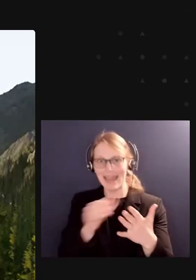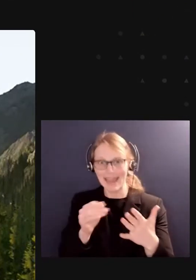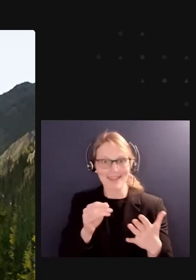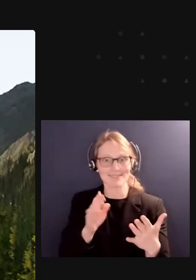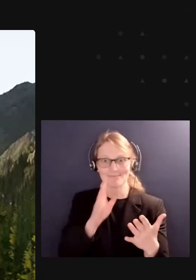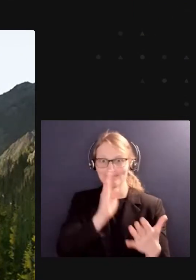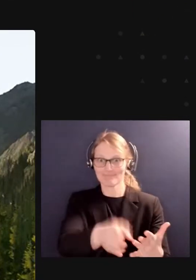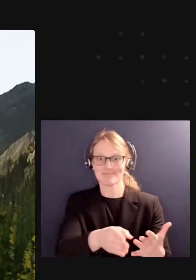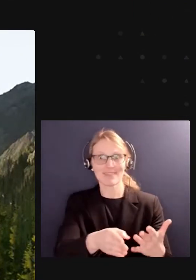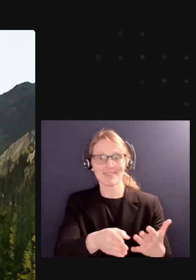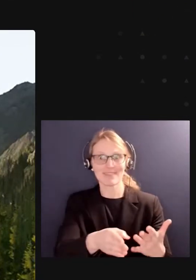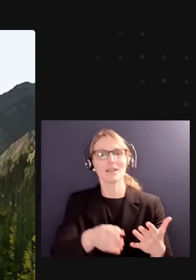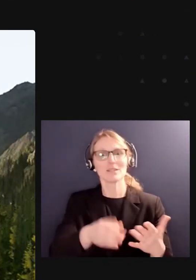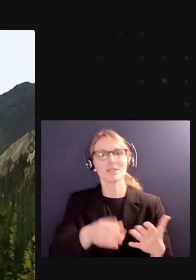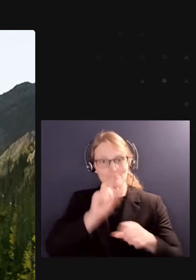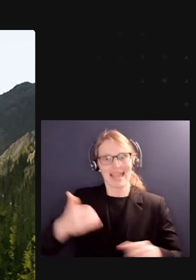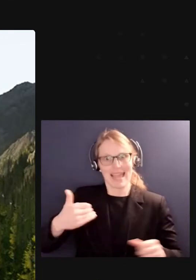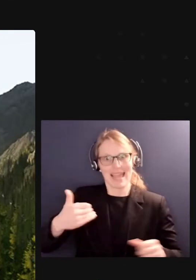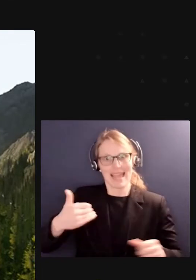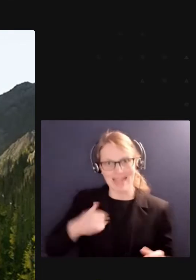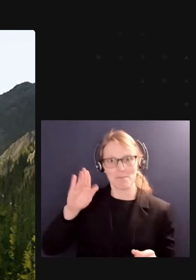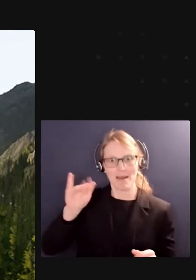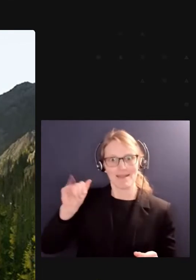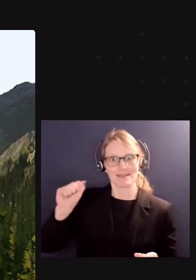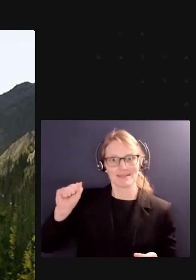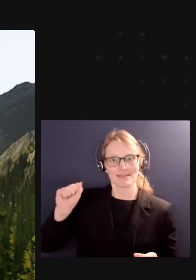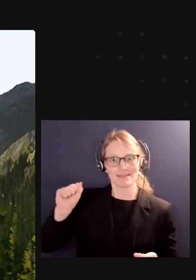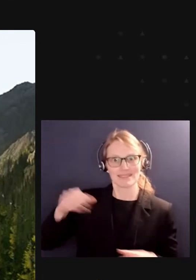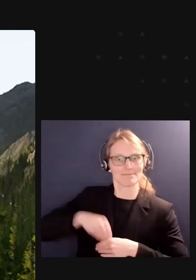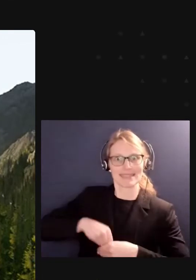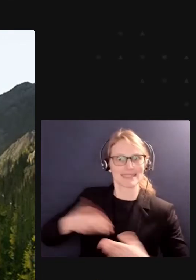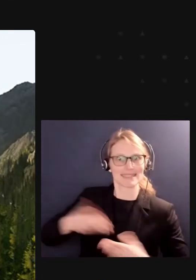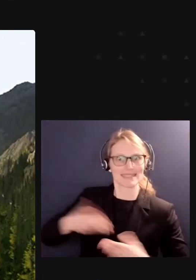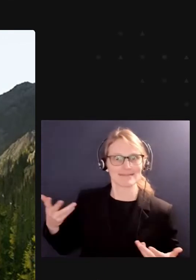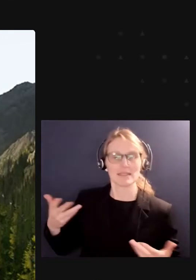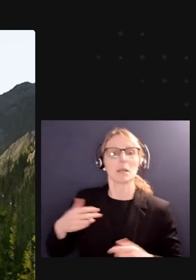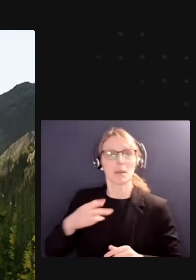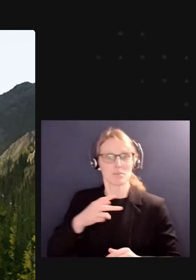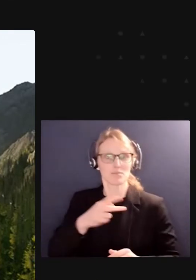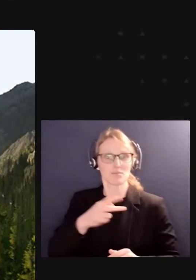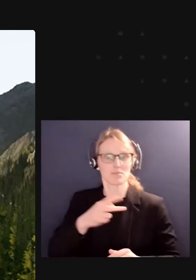and that though personally, I've always secretly strived to hire diverse teams,